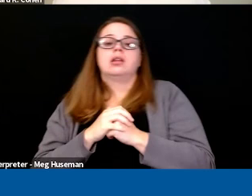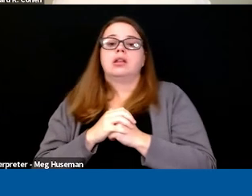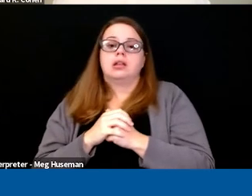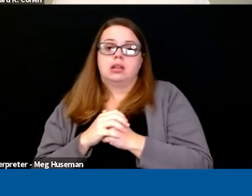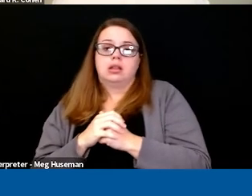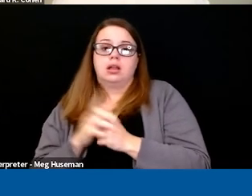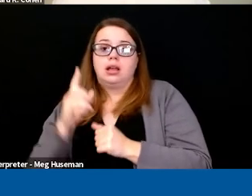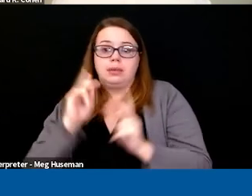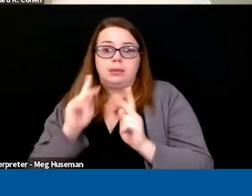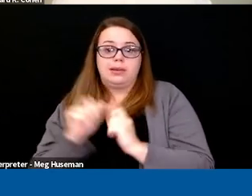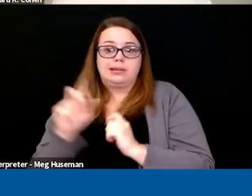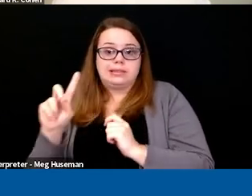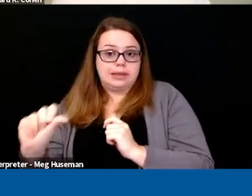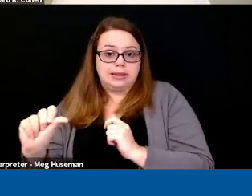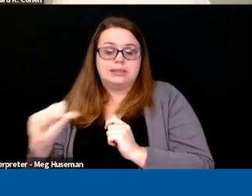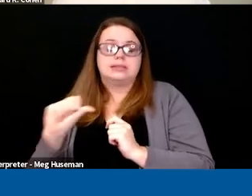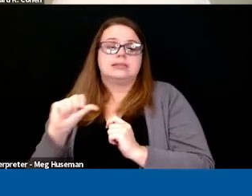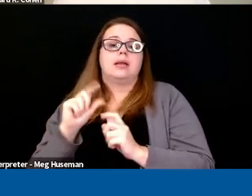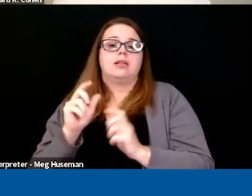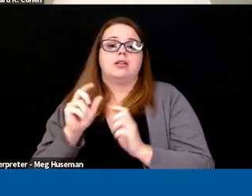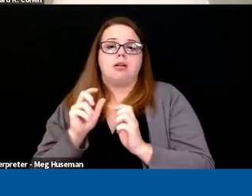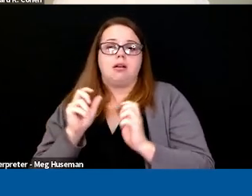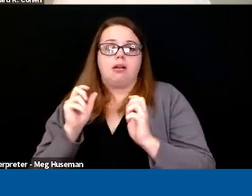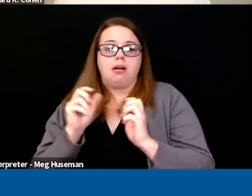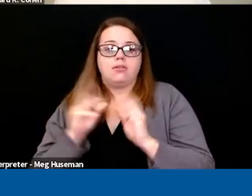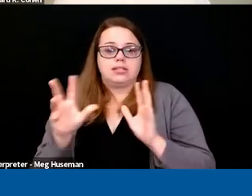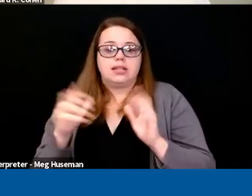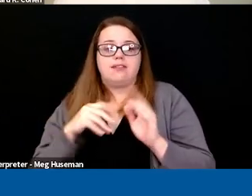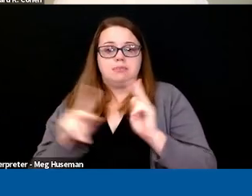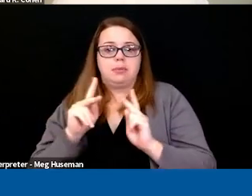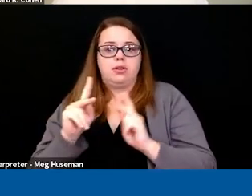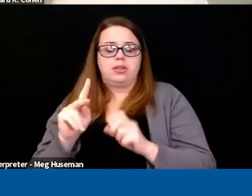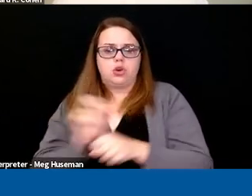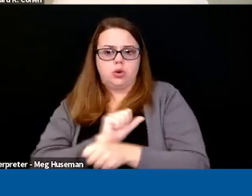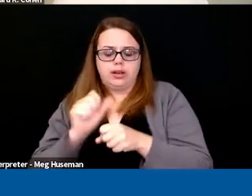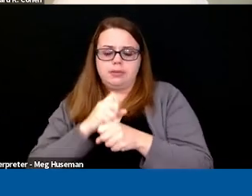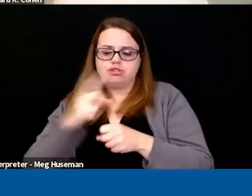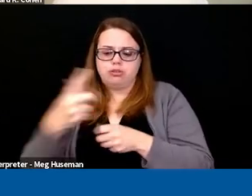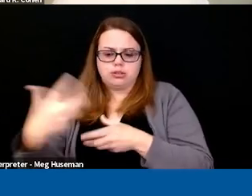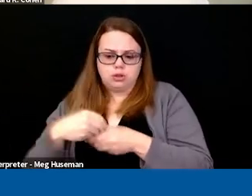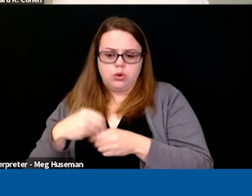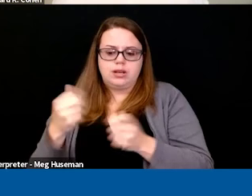people with disabilities. So there are people that are working to make sure that that's included as everything is being built.